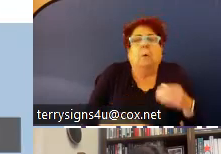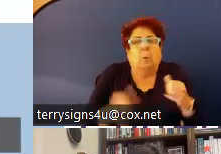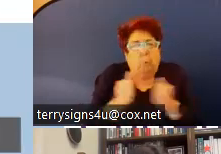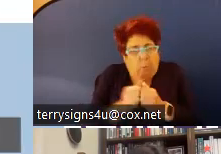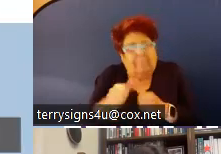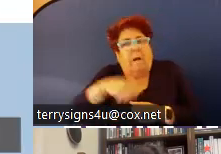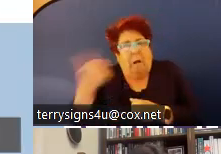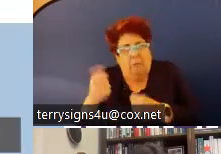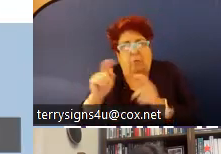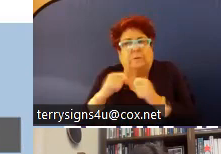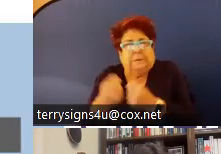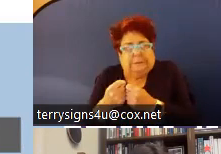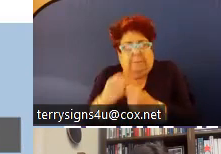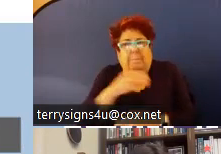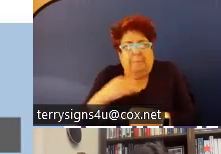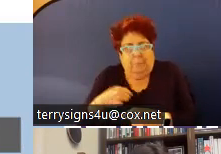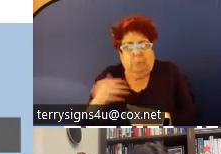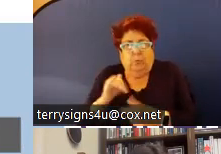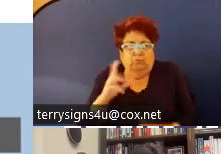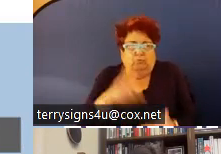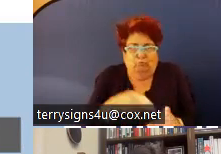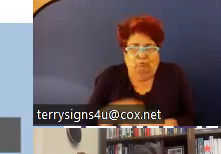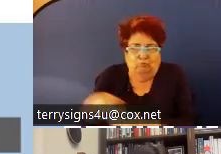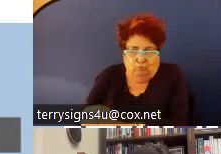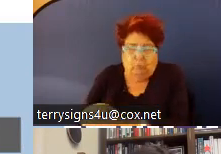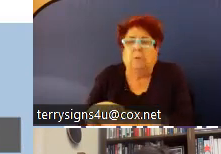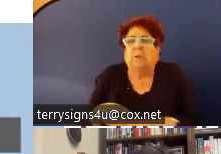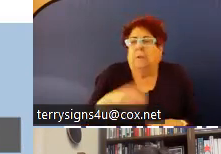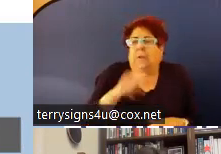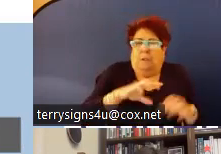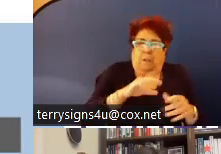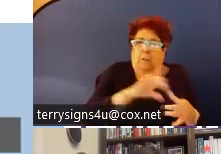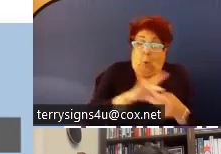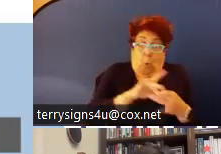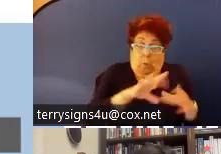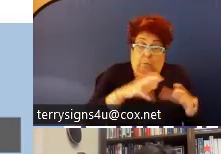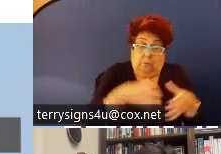the coalition has grown and changed over the years. That is an overview